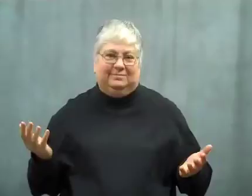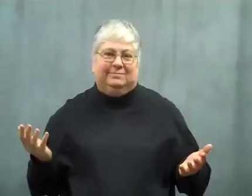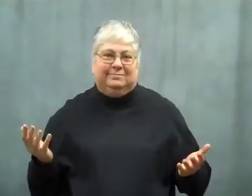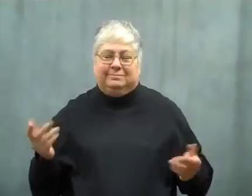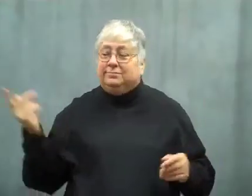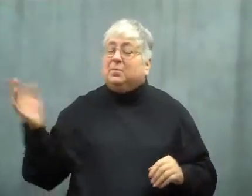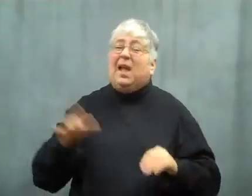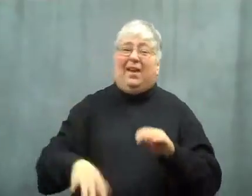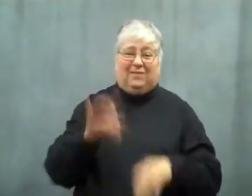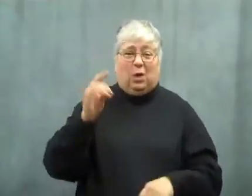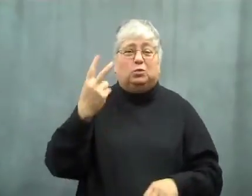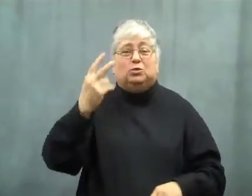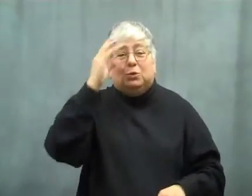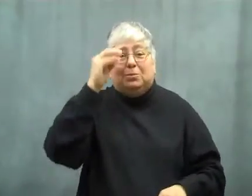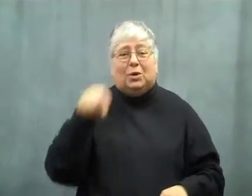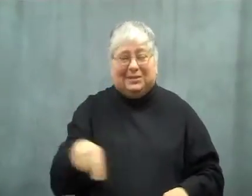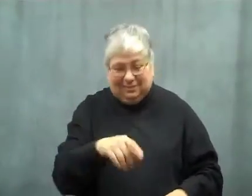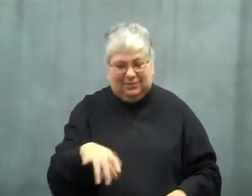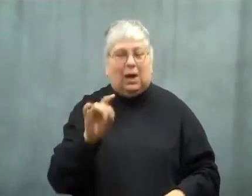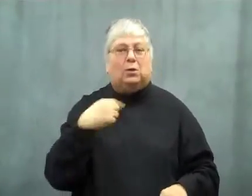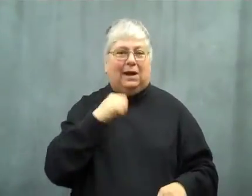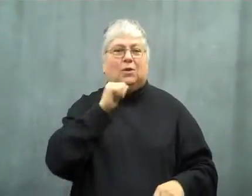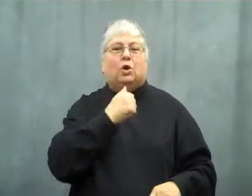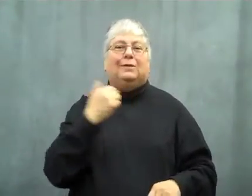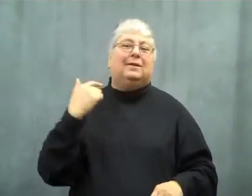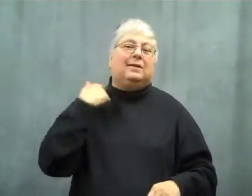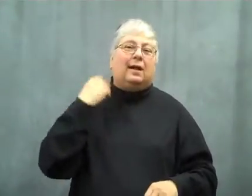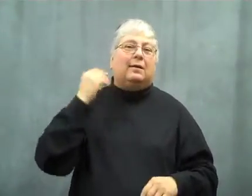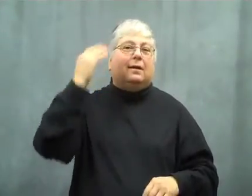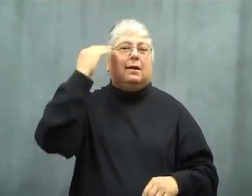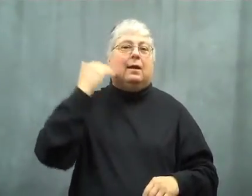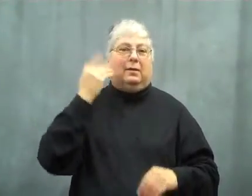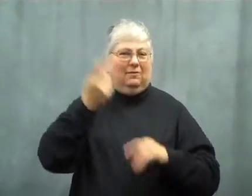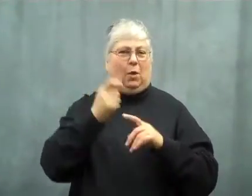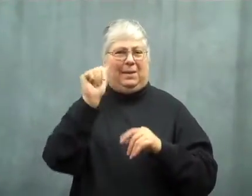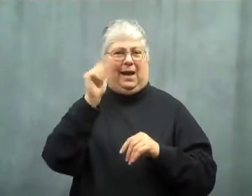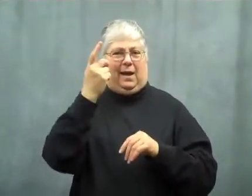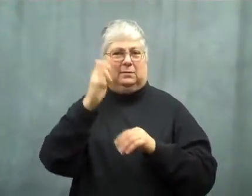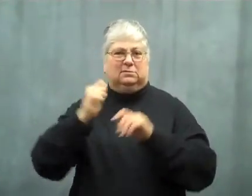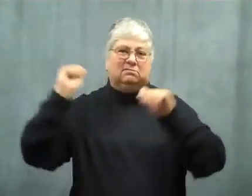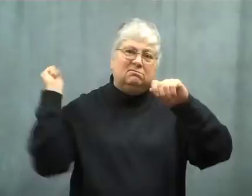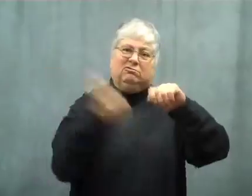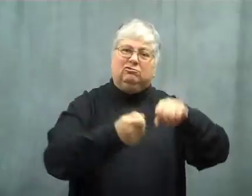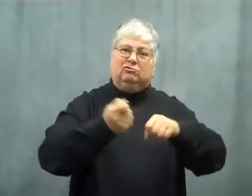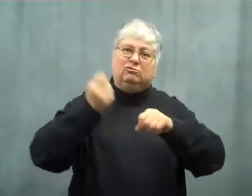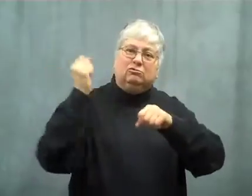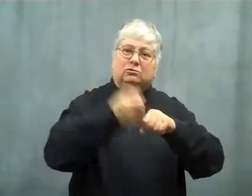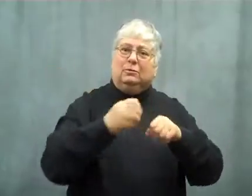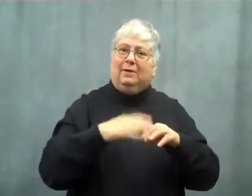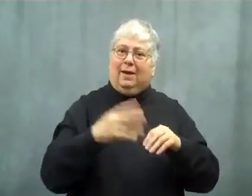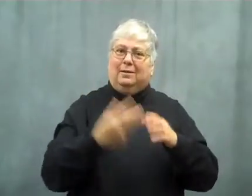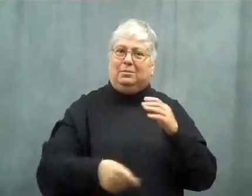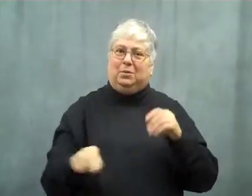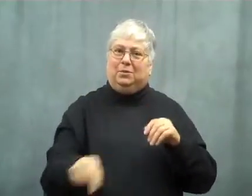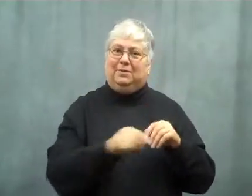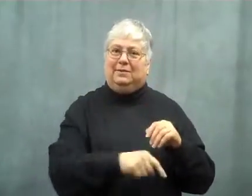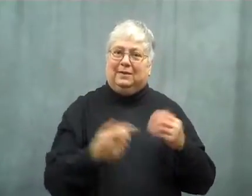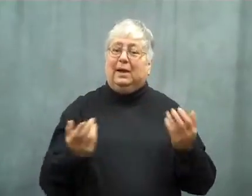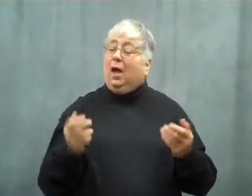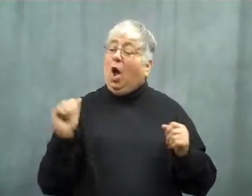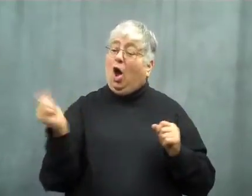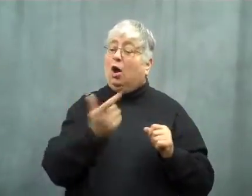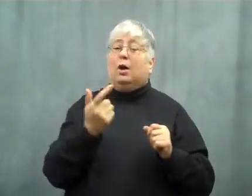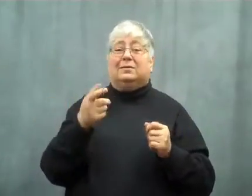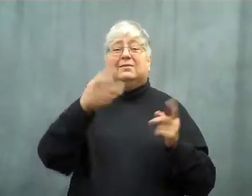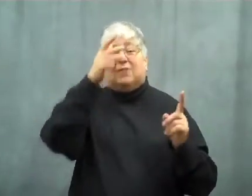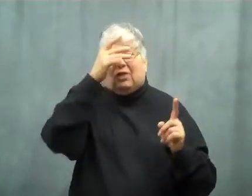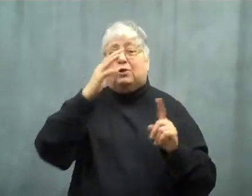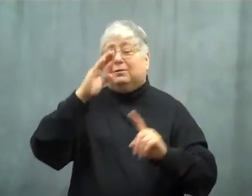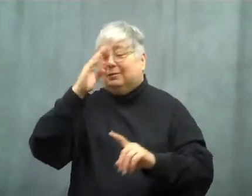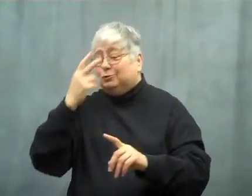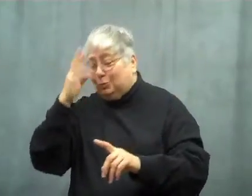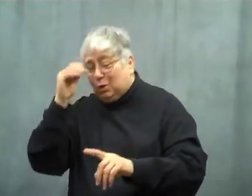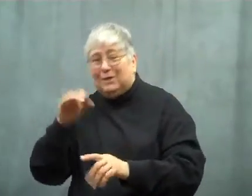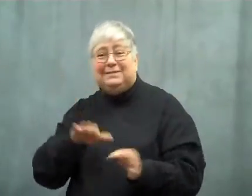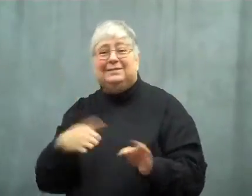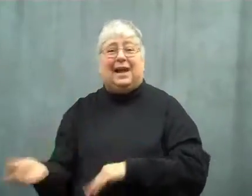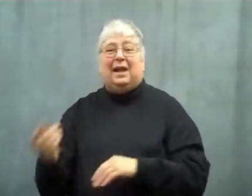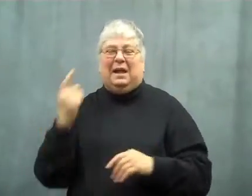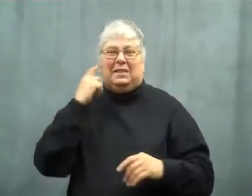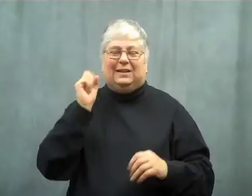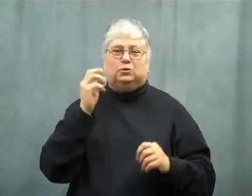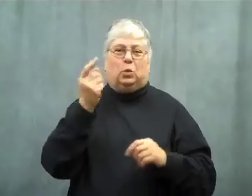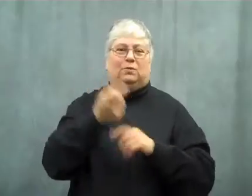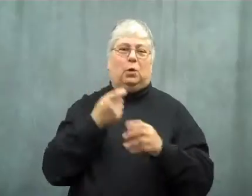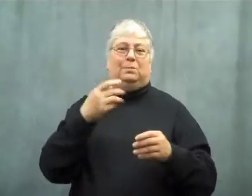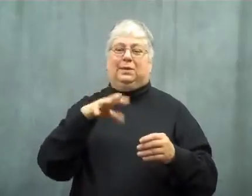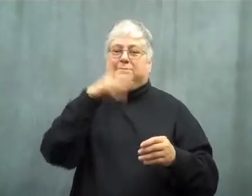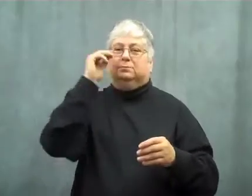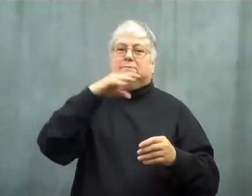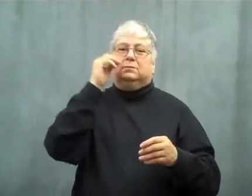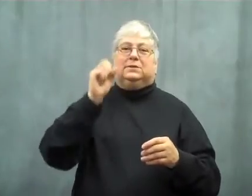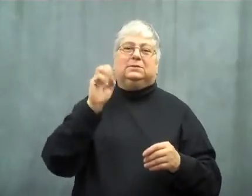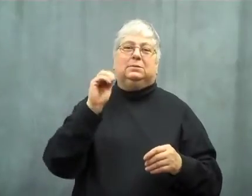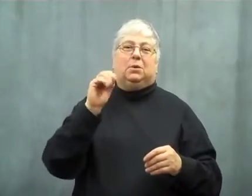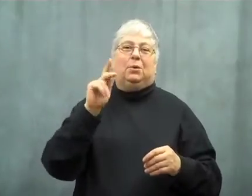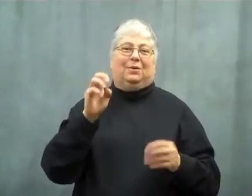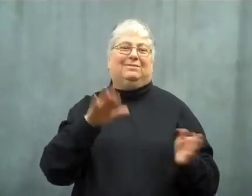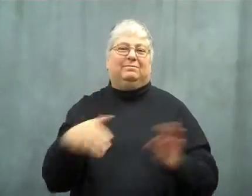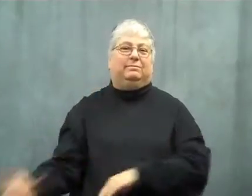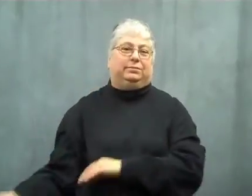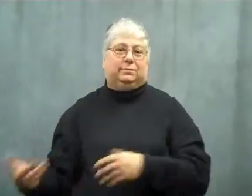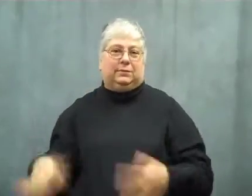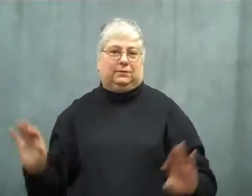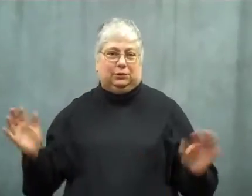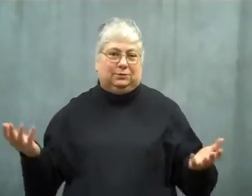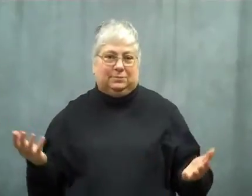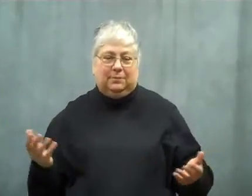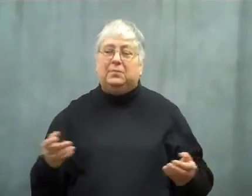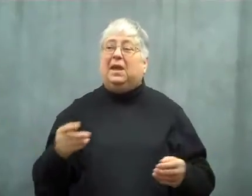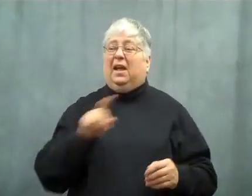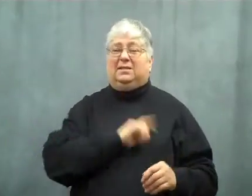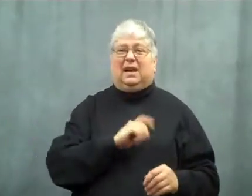The boys had chop marks from an axe on their necks and heads.